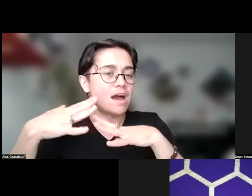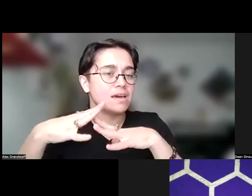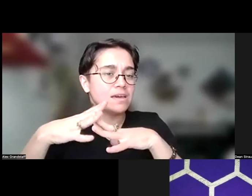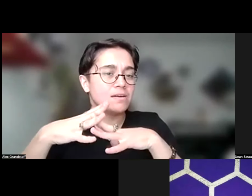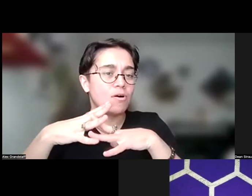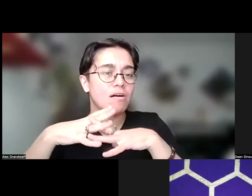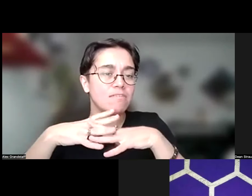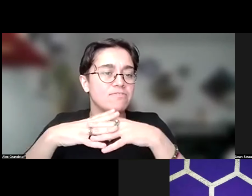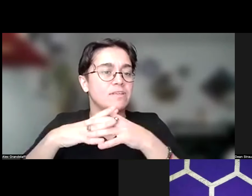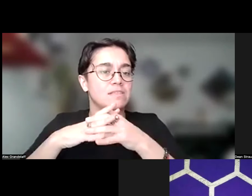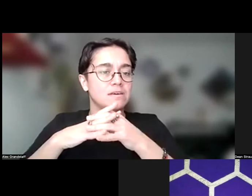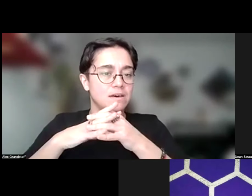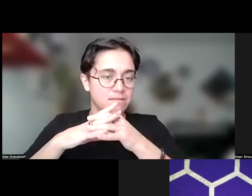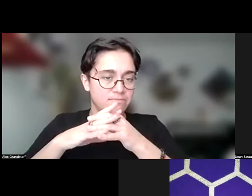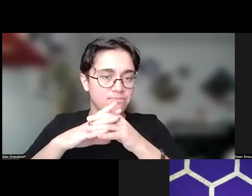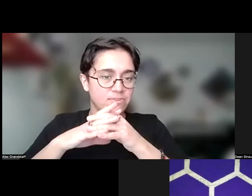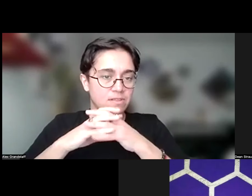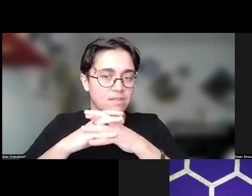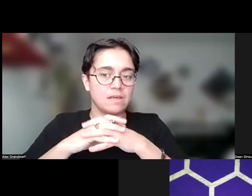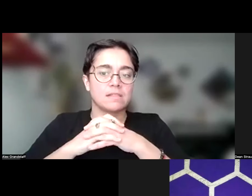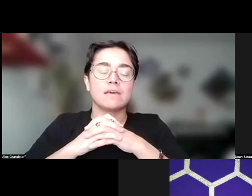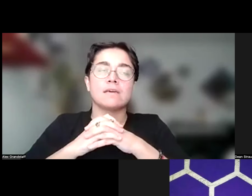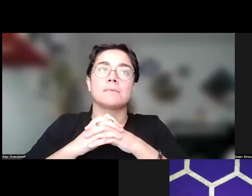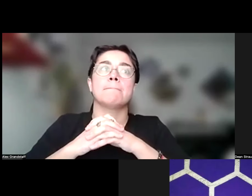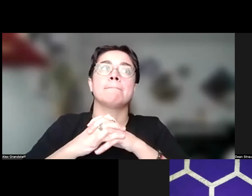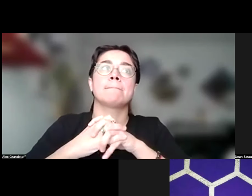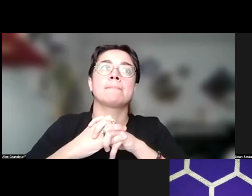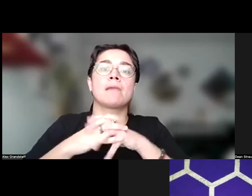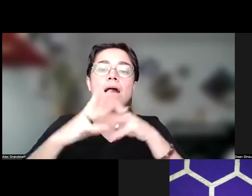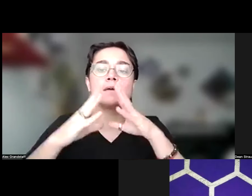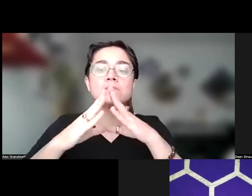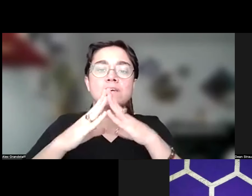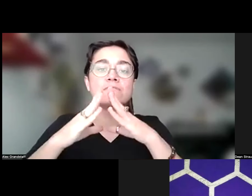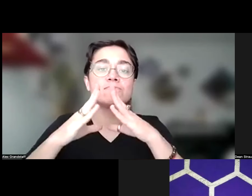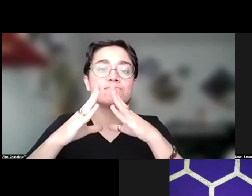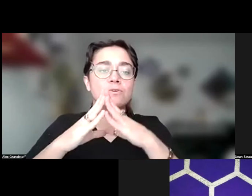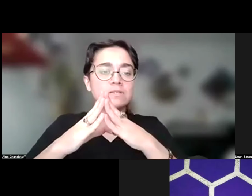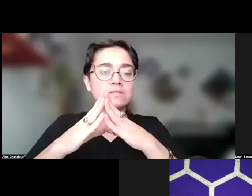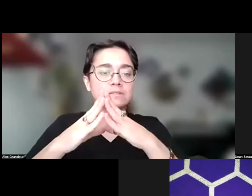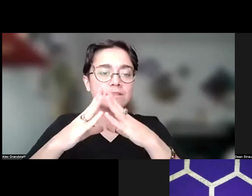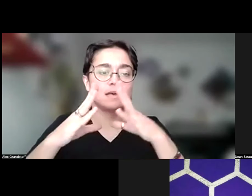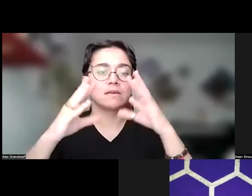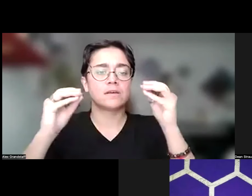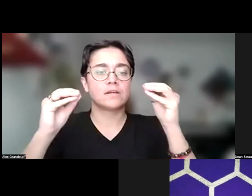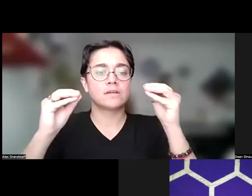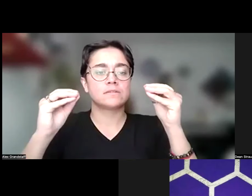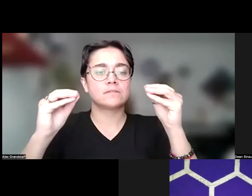If my team members have recommendations for books, please drop them in the chat.